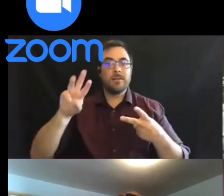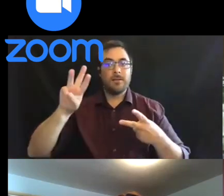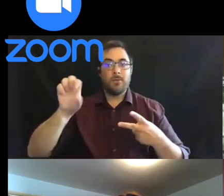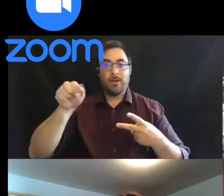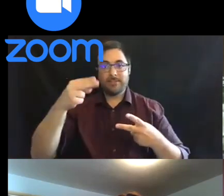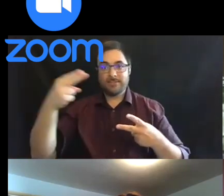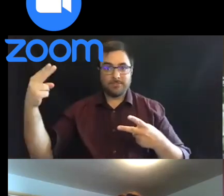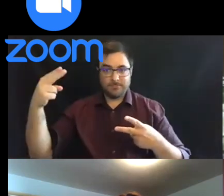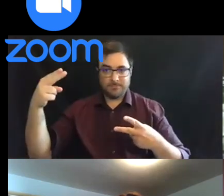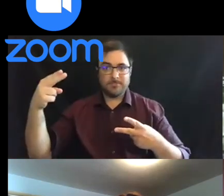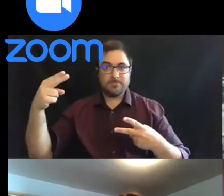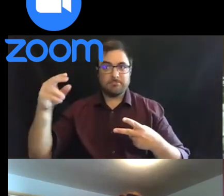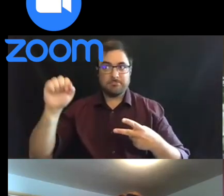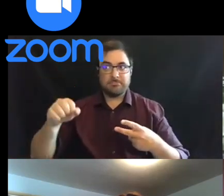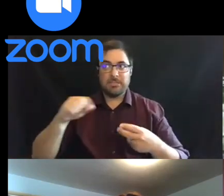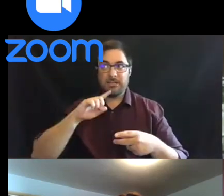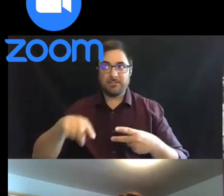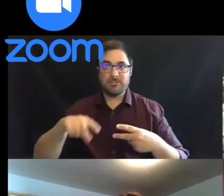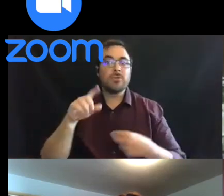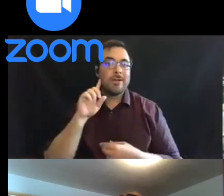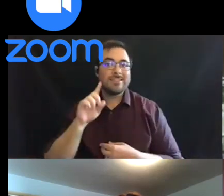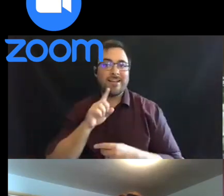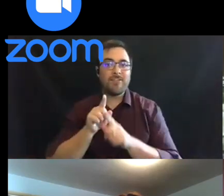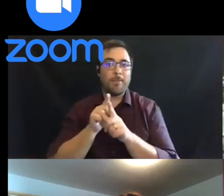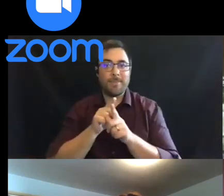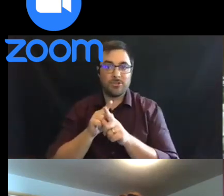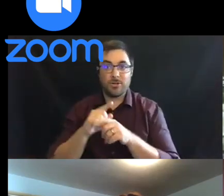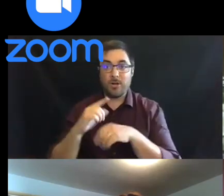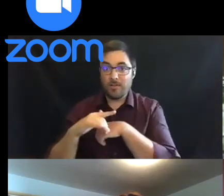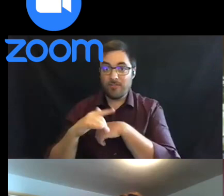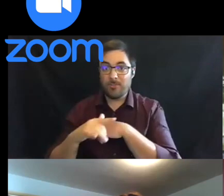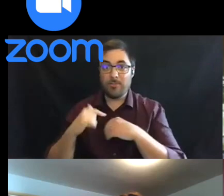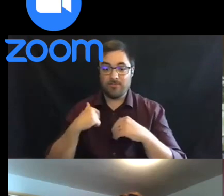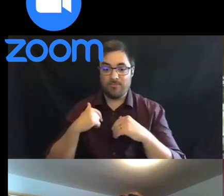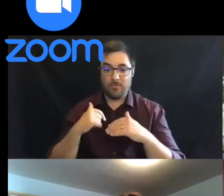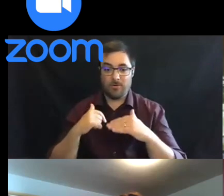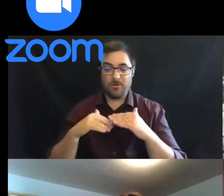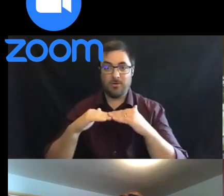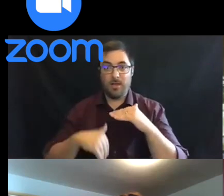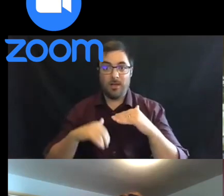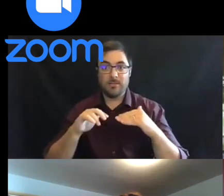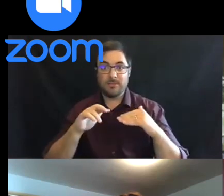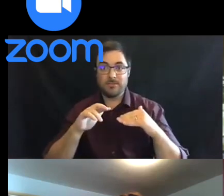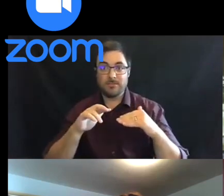is that the the deaf mentor project is not available to families of kids zero to three,